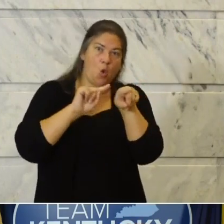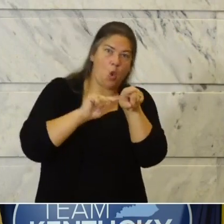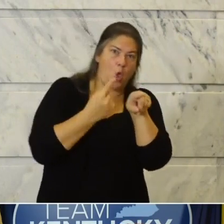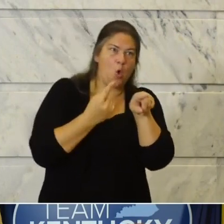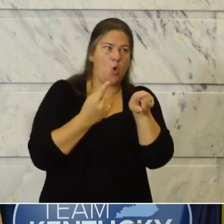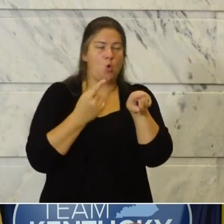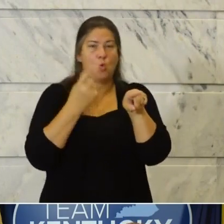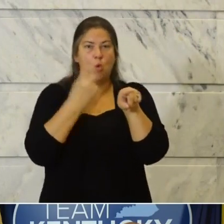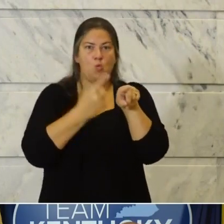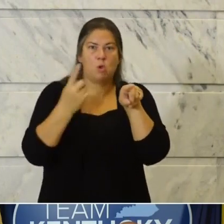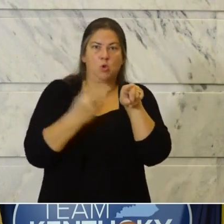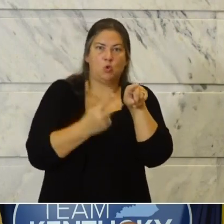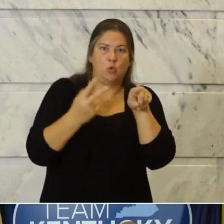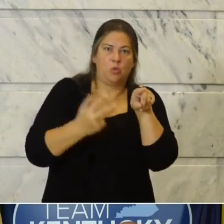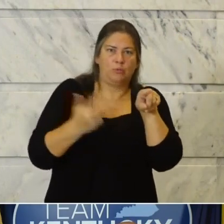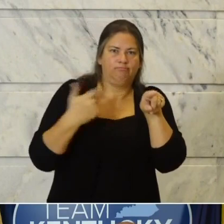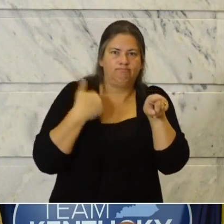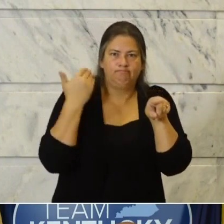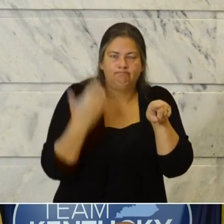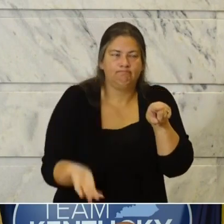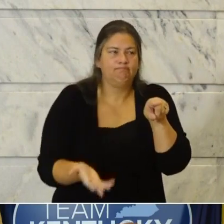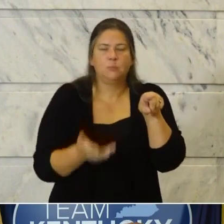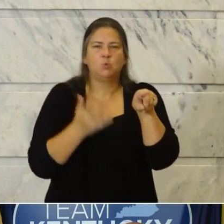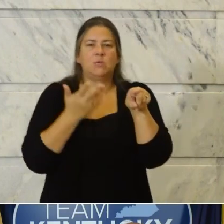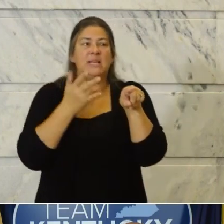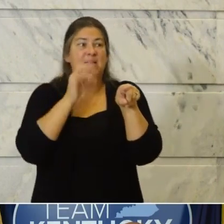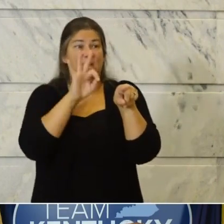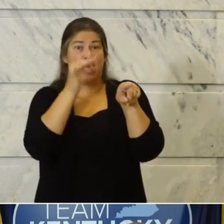to yellow, it increases the likelihood you're not gonna just be flipping back